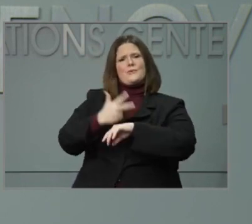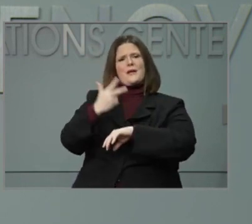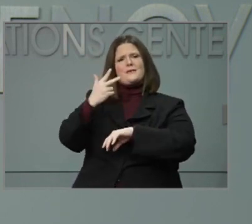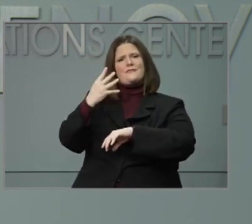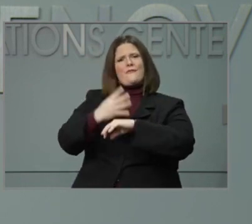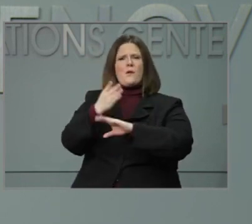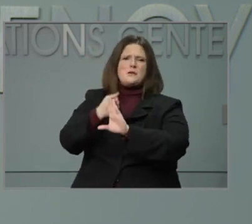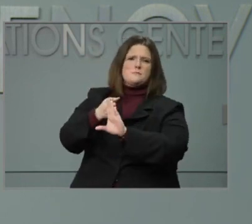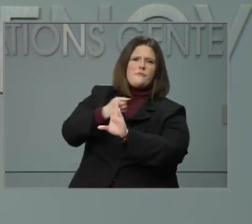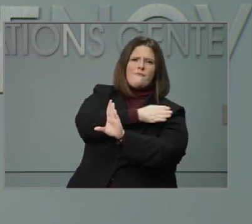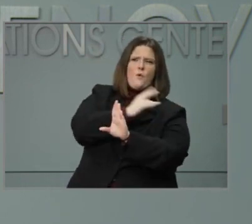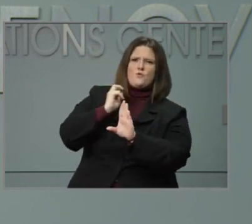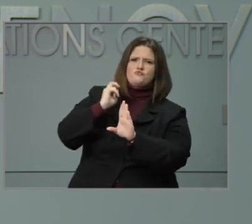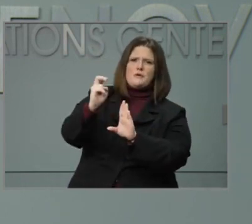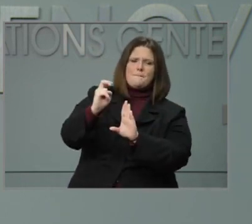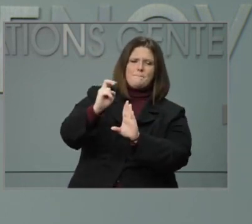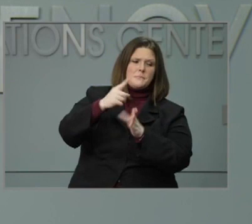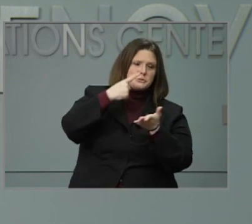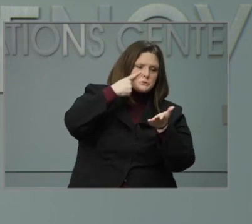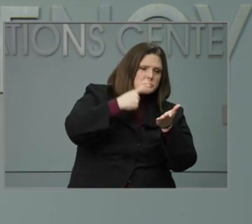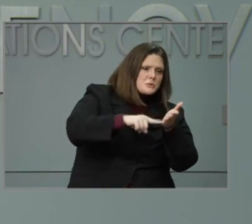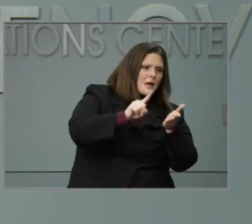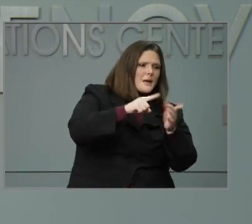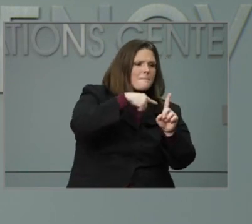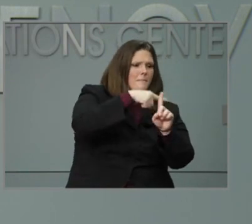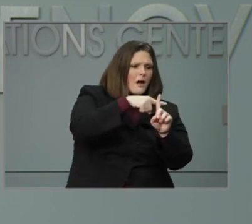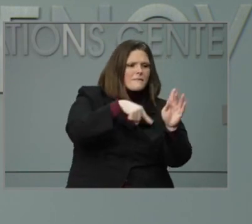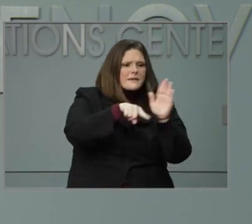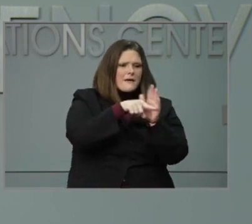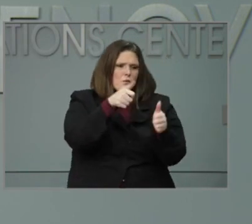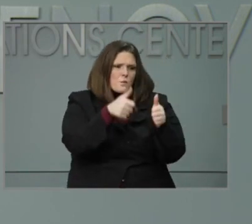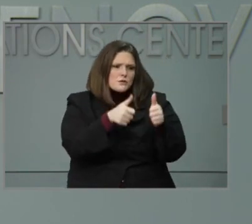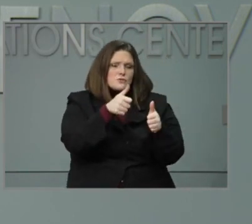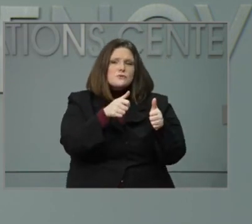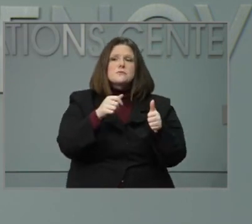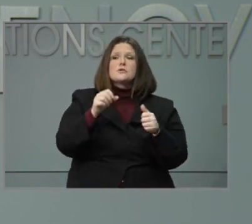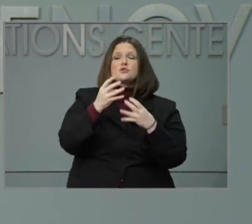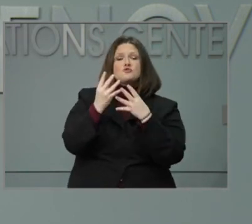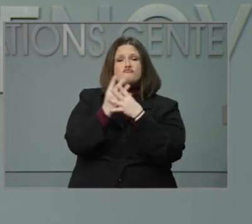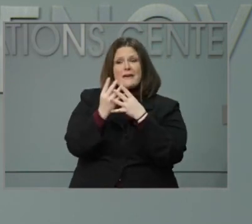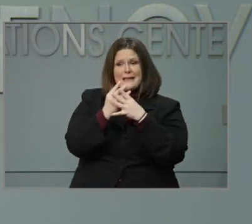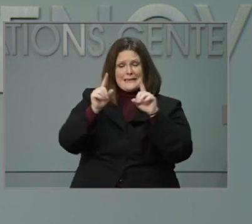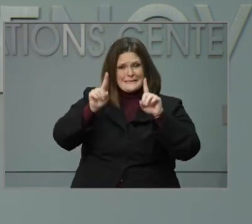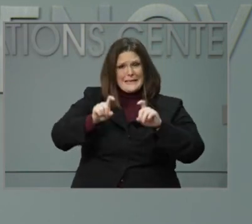TIME. A TEST CAN HELP YOU KNOW IF YOU HAVE COVID-19, EVEN IF YOU HAVE